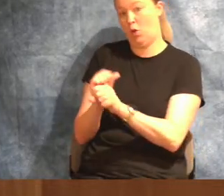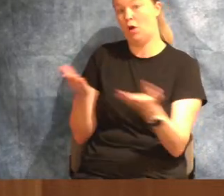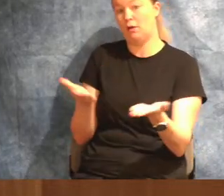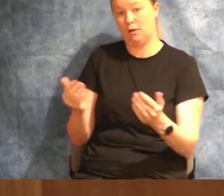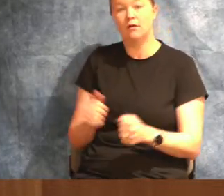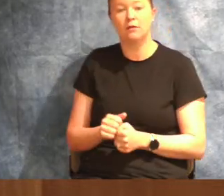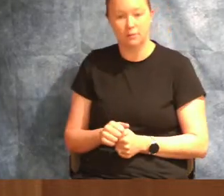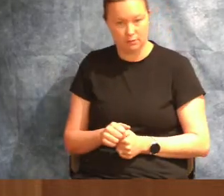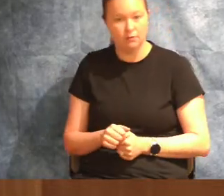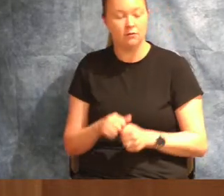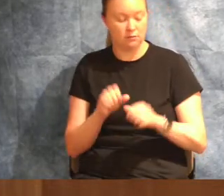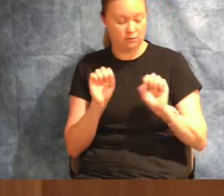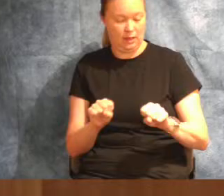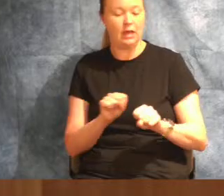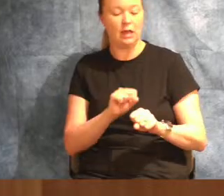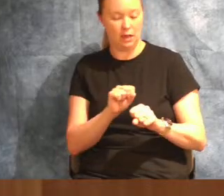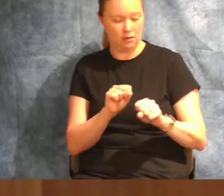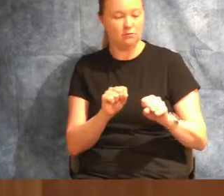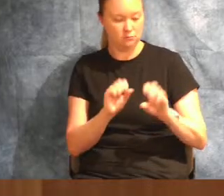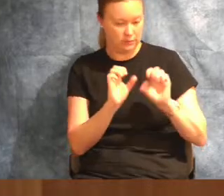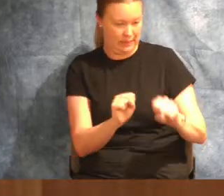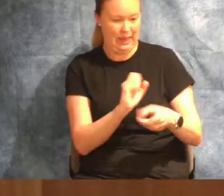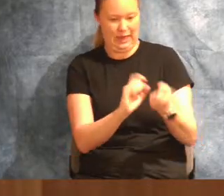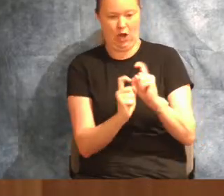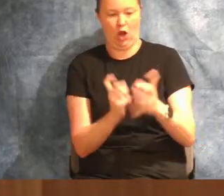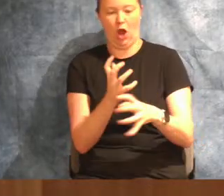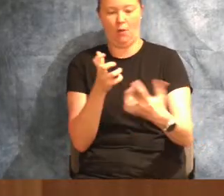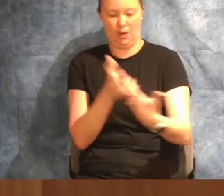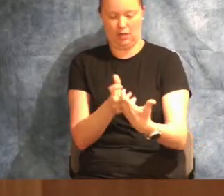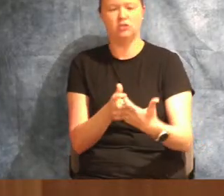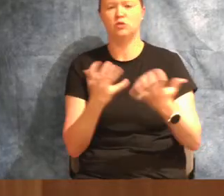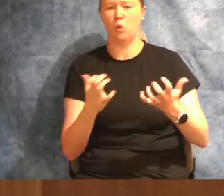are also eligible for accommodations. So, we really just wanted to put a process out there so